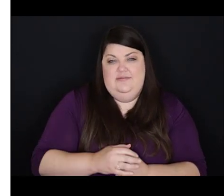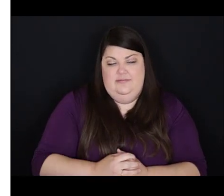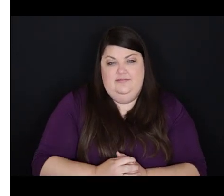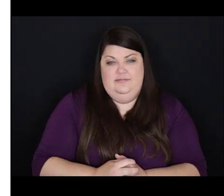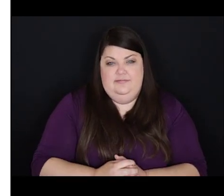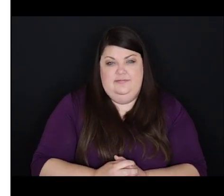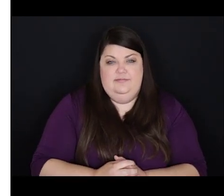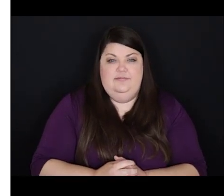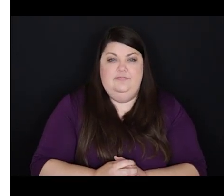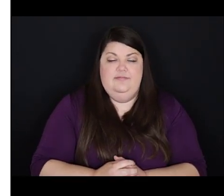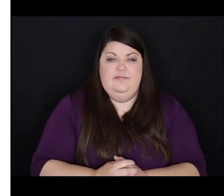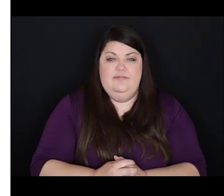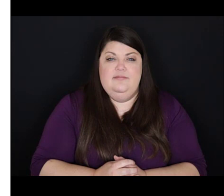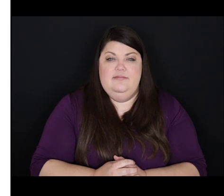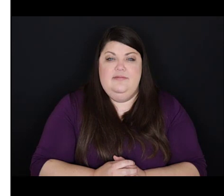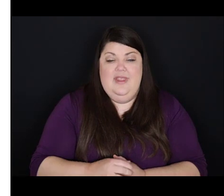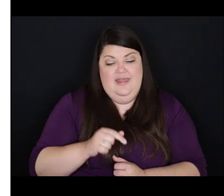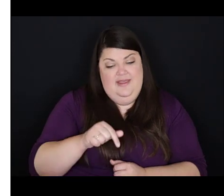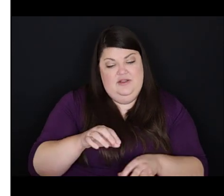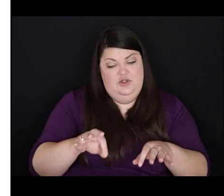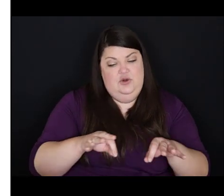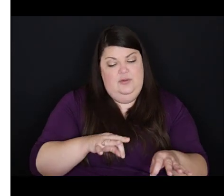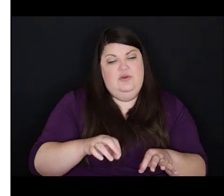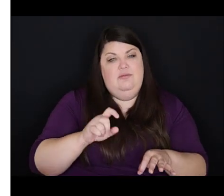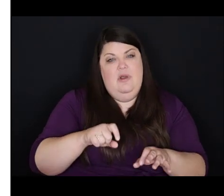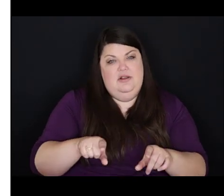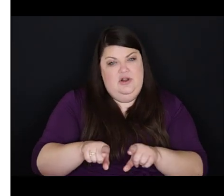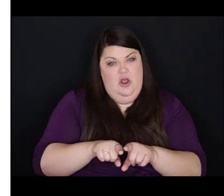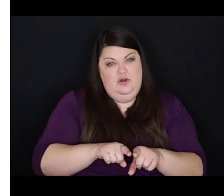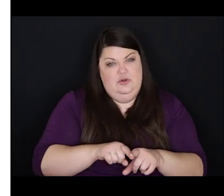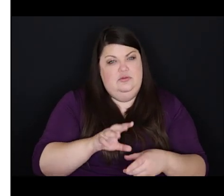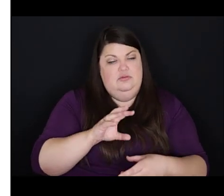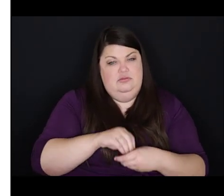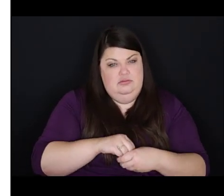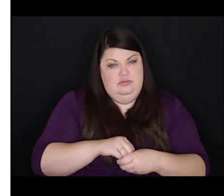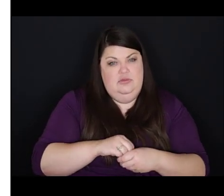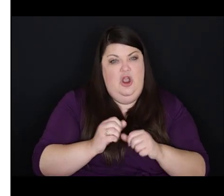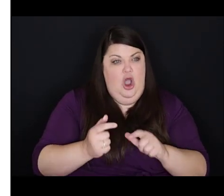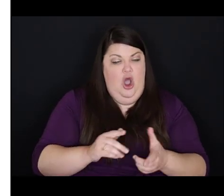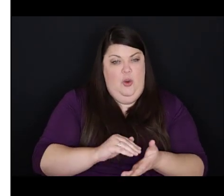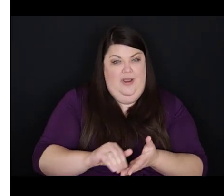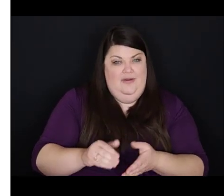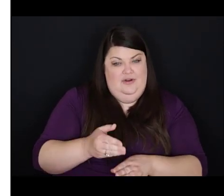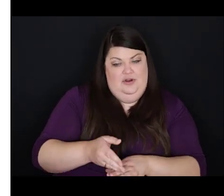This Description must also include all waivers previously approved that are still in effect.